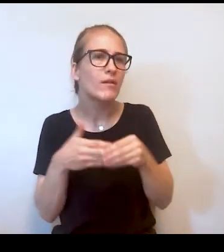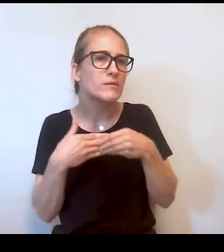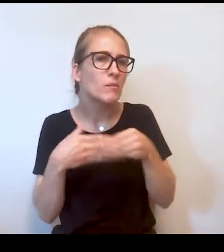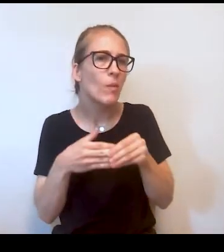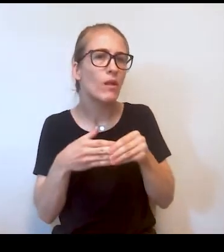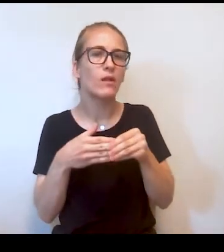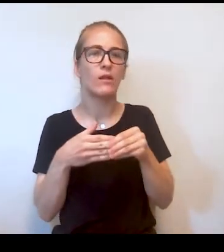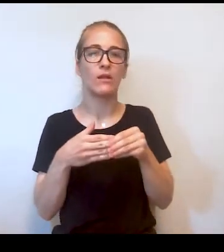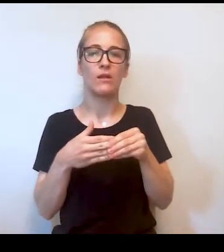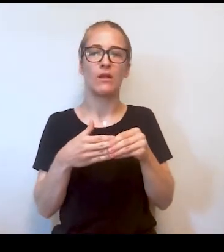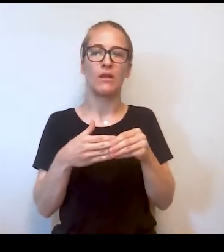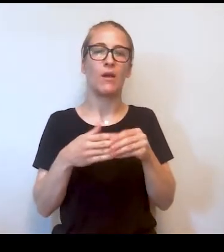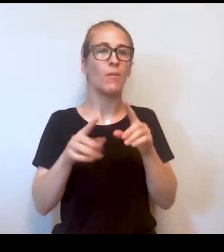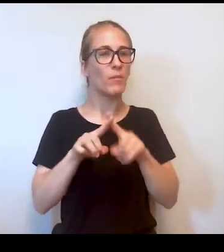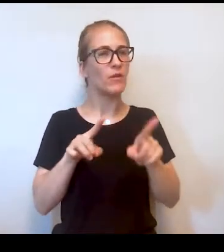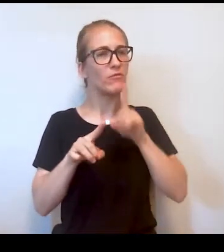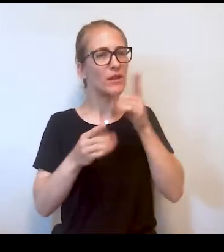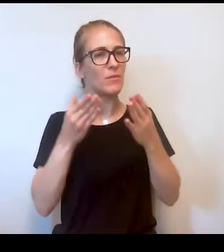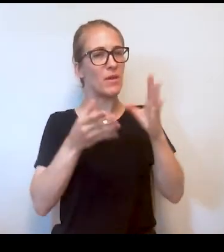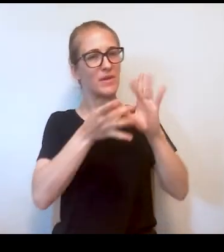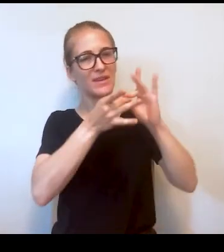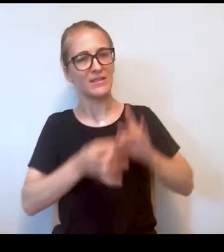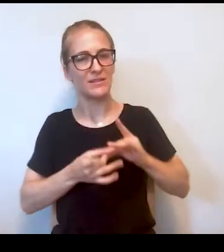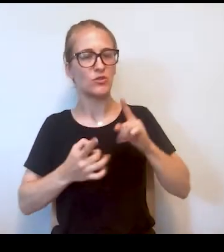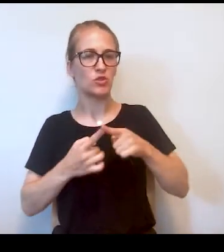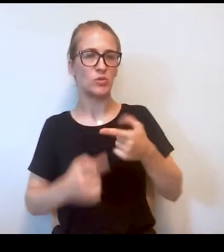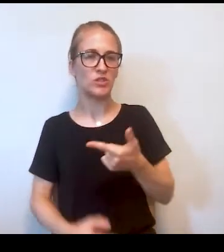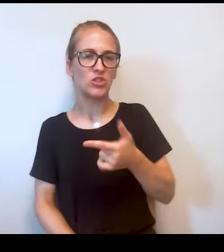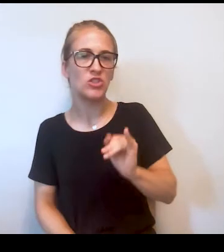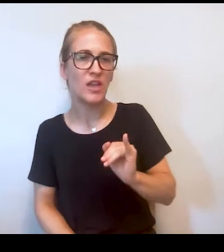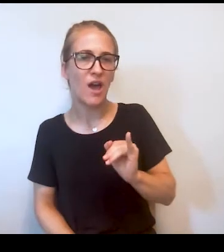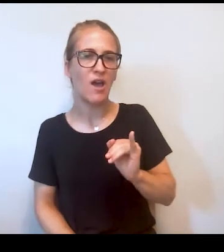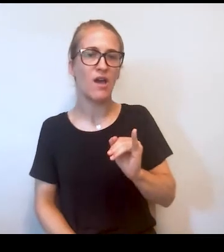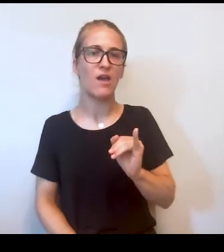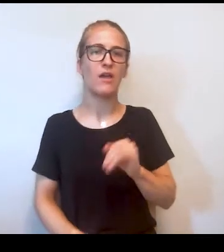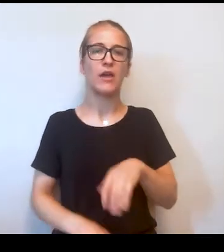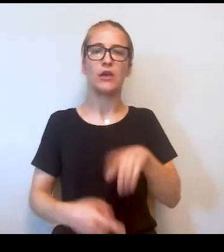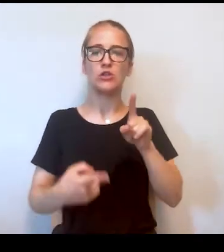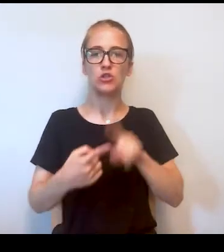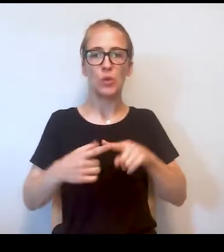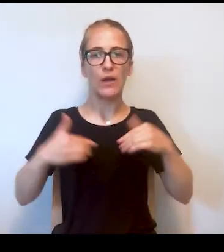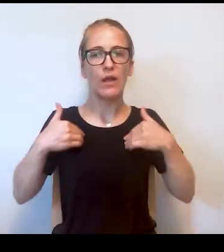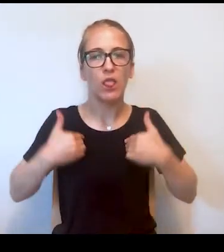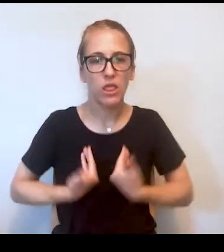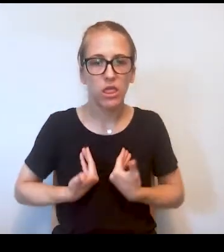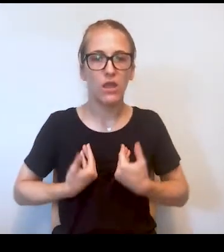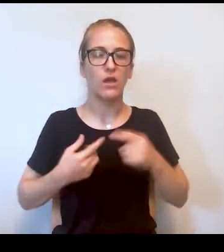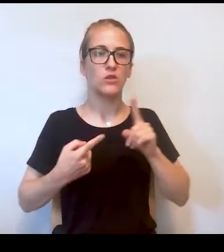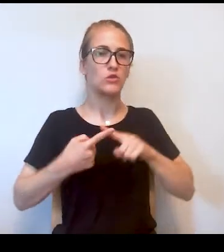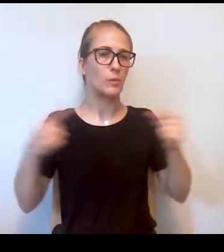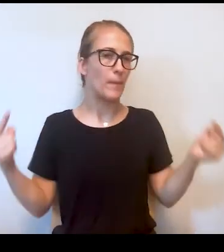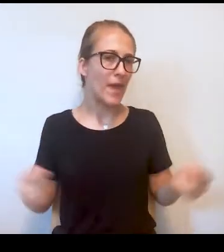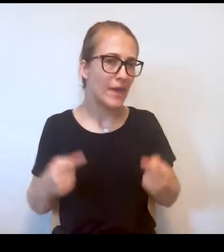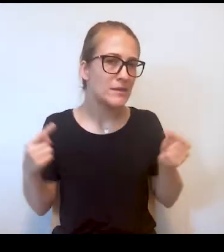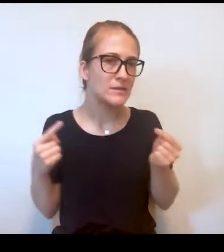instead of maybe it's connected to your gastrointestinal dysfunction, to your fatigue, to your pain,